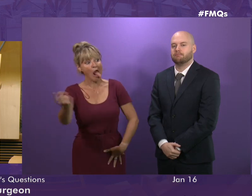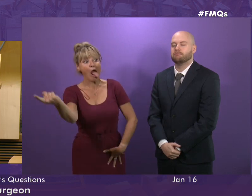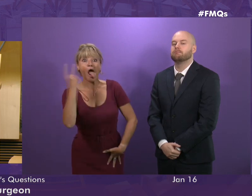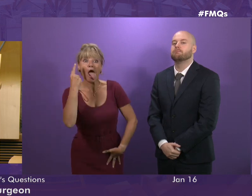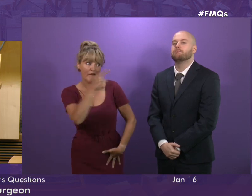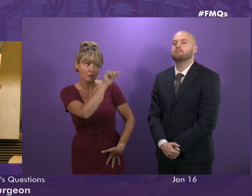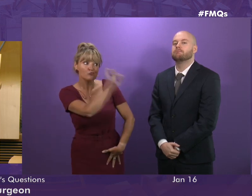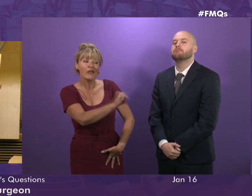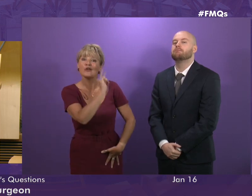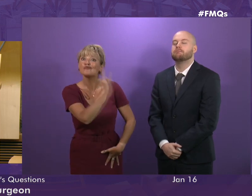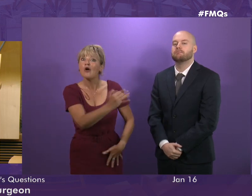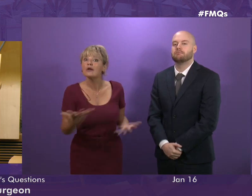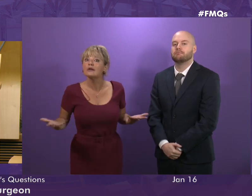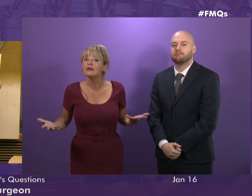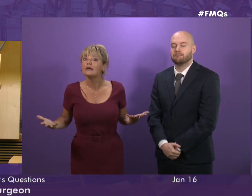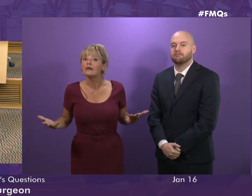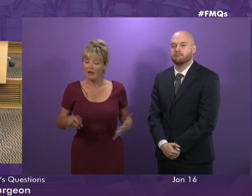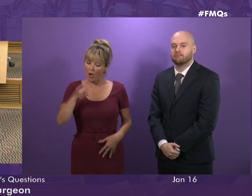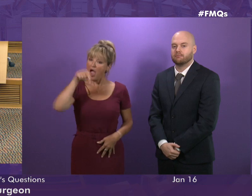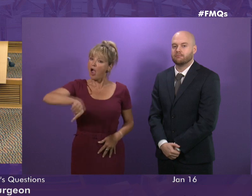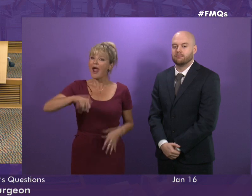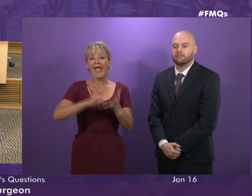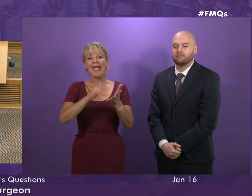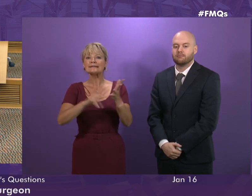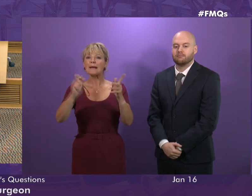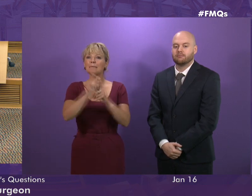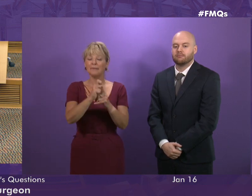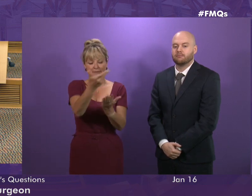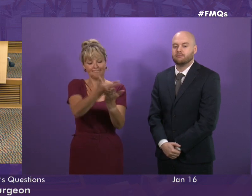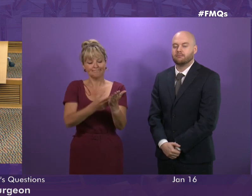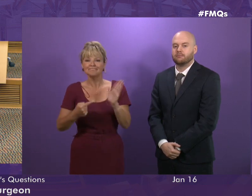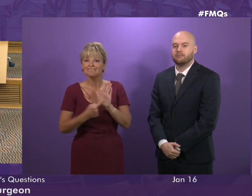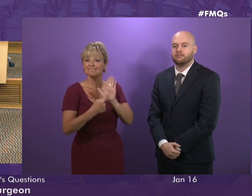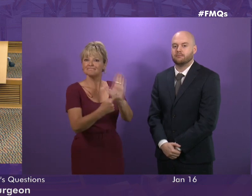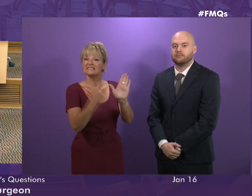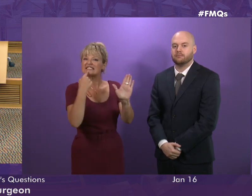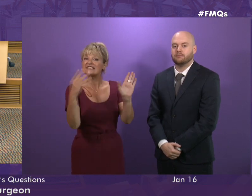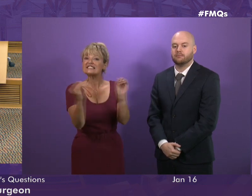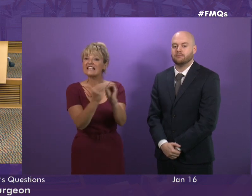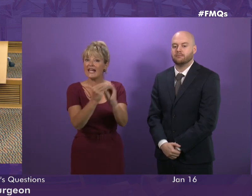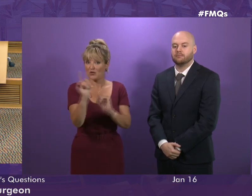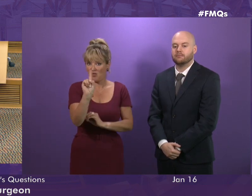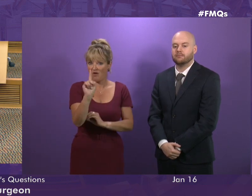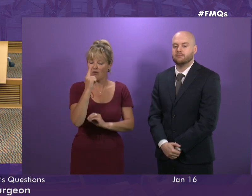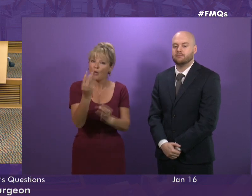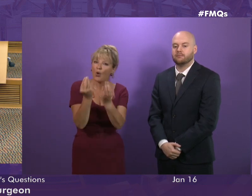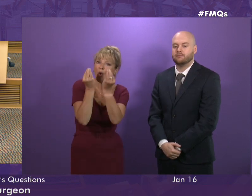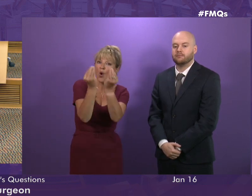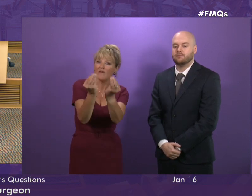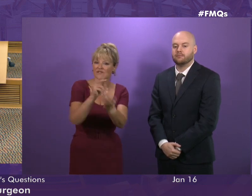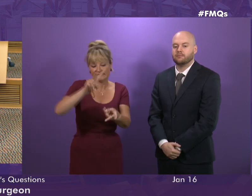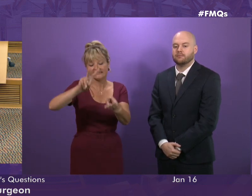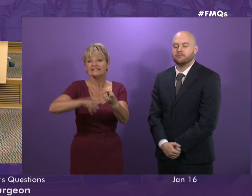We stood on a mandate and a platform to offer an independence referendum and give people